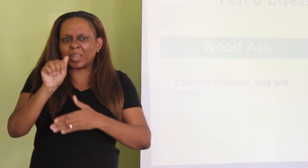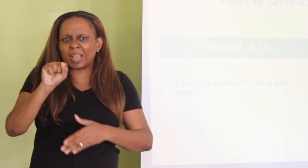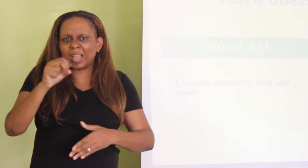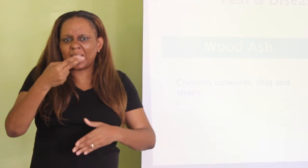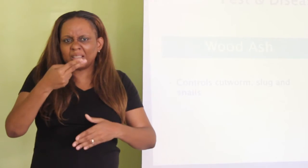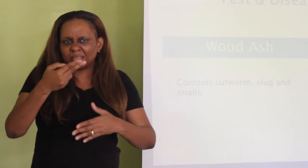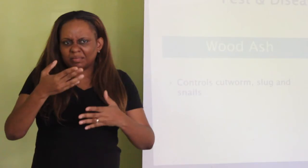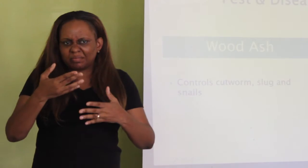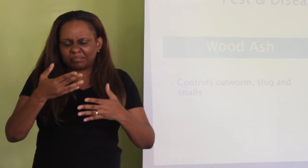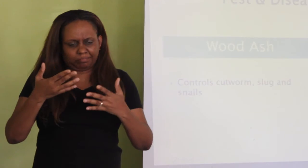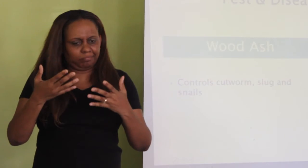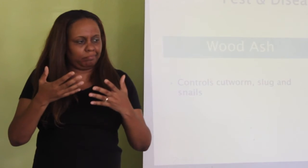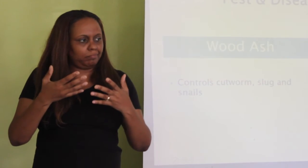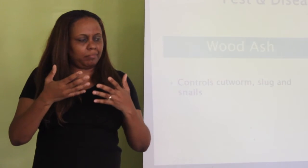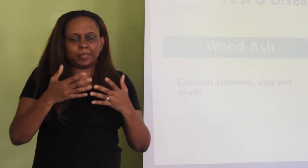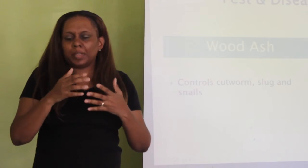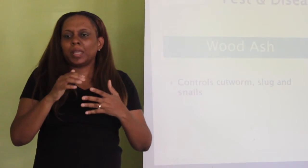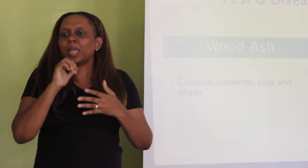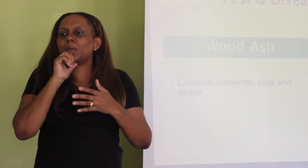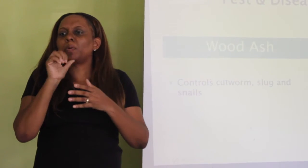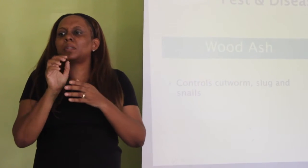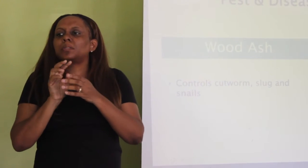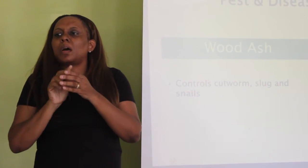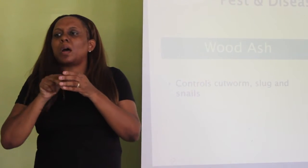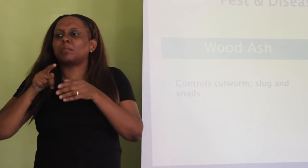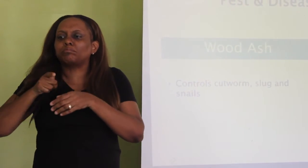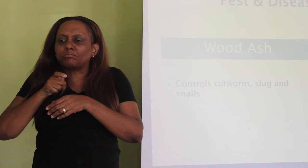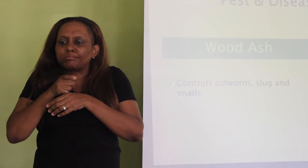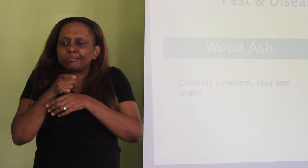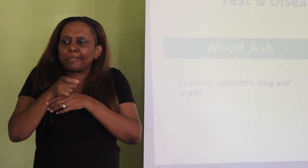the stairs will not fall over the relax i've been snared or even